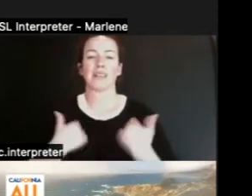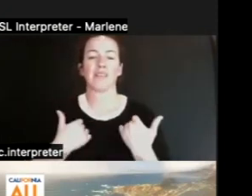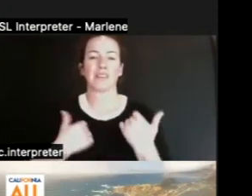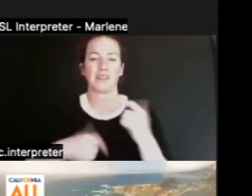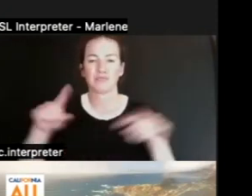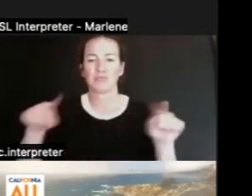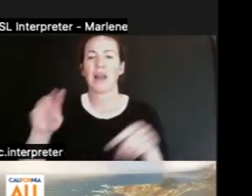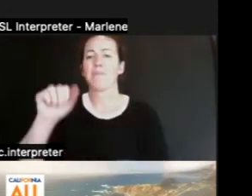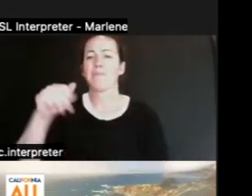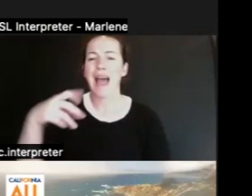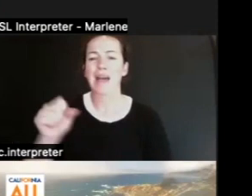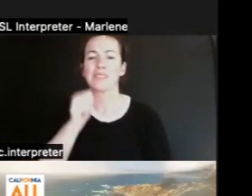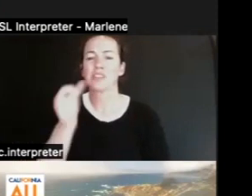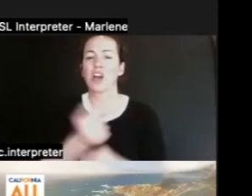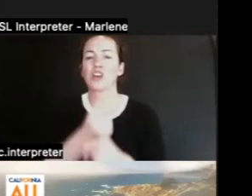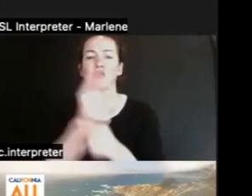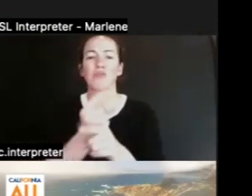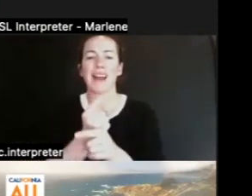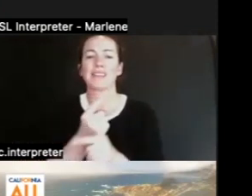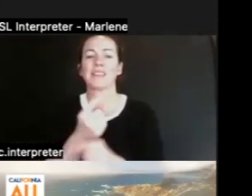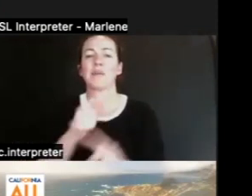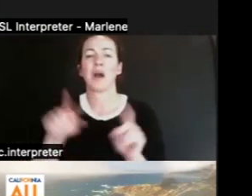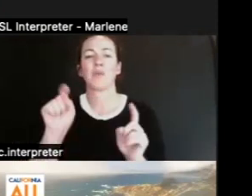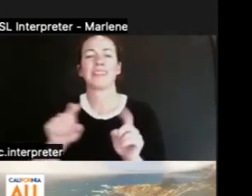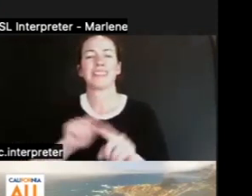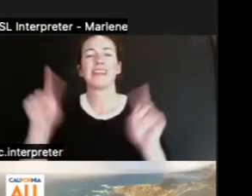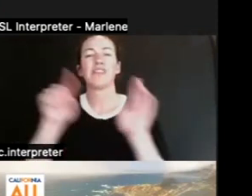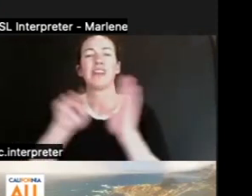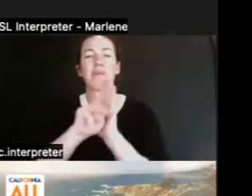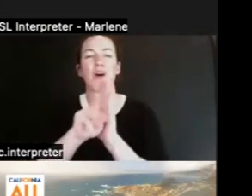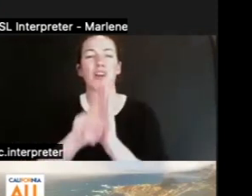they're high priority, but we need to think about different models. So like a place based Wi-Fi and